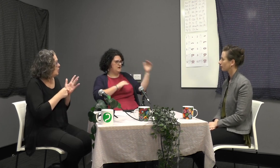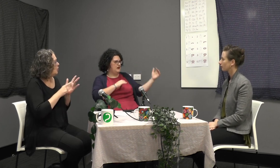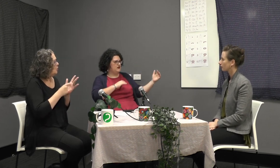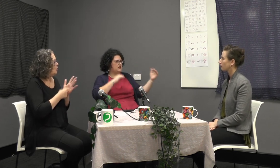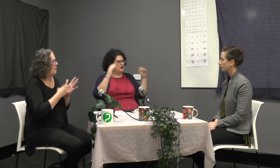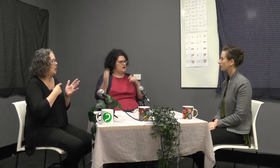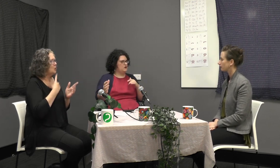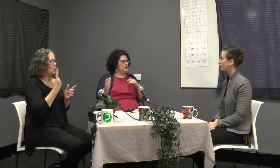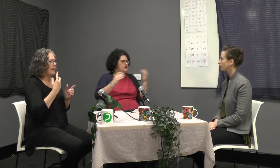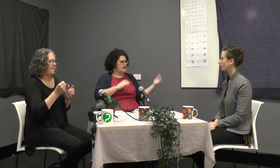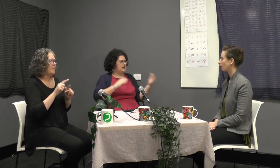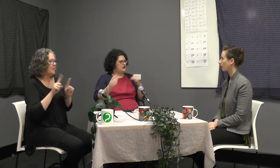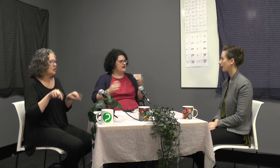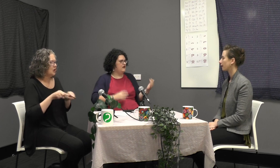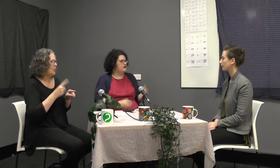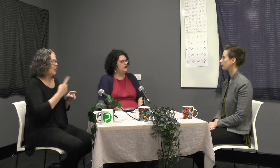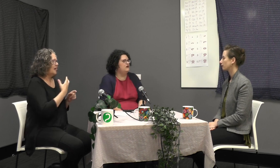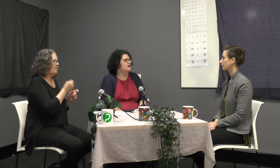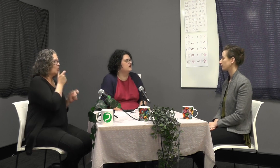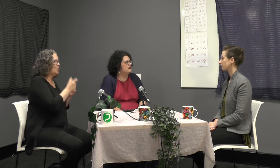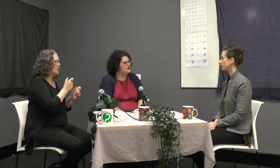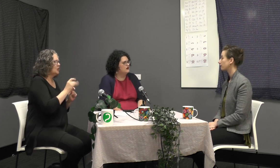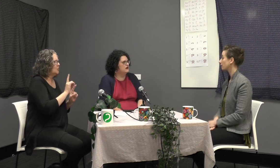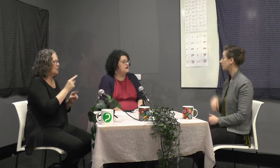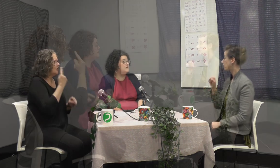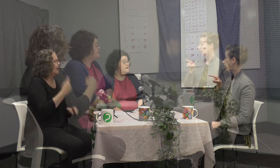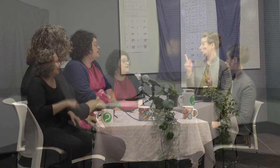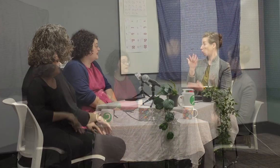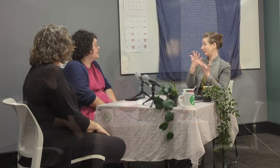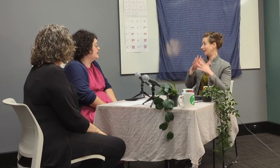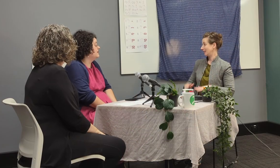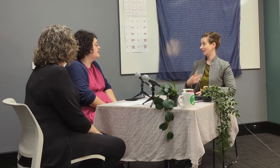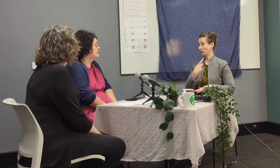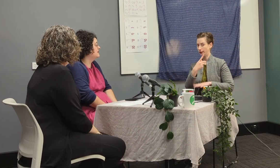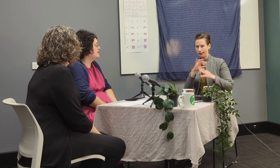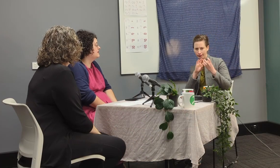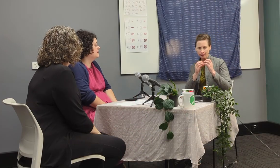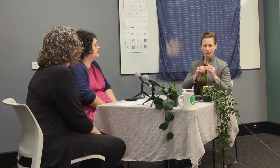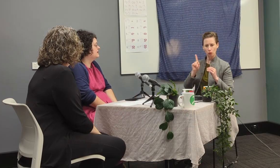in pictures and one was in words when they initially encountered it? H: I think that’s what we did find.